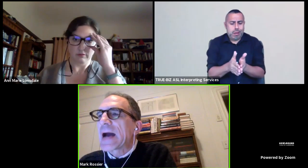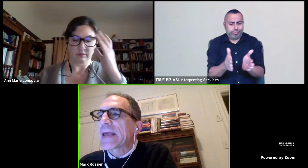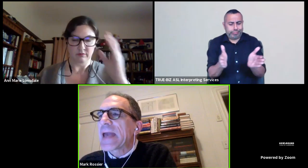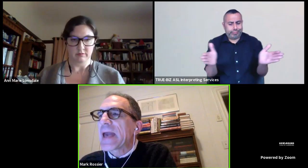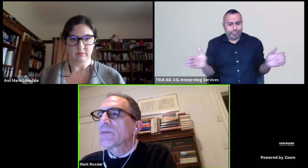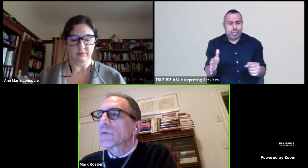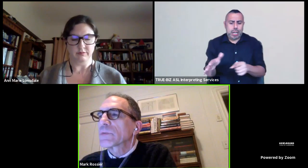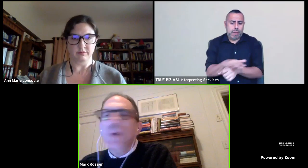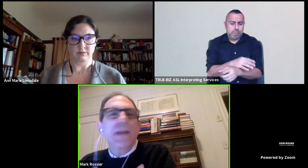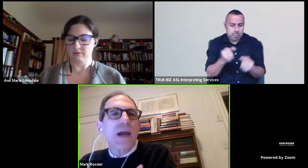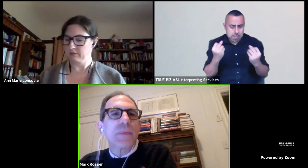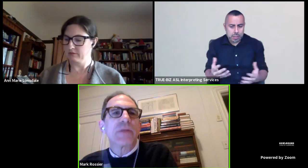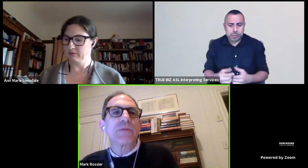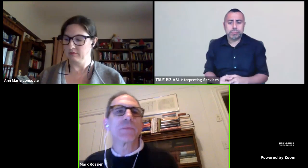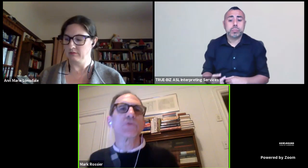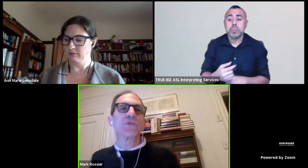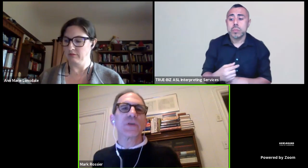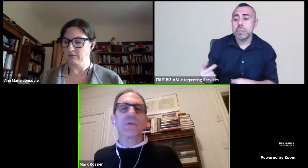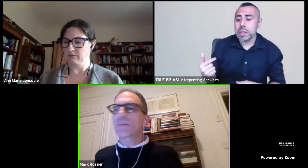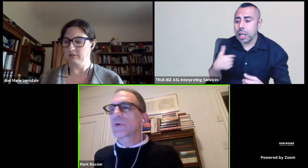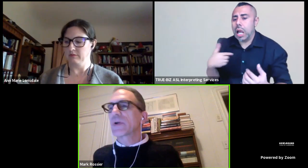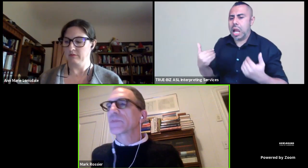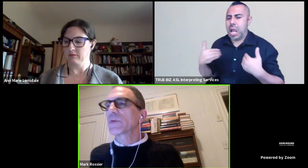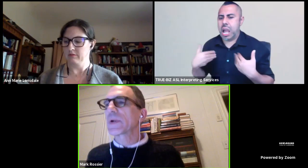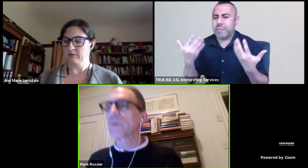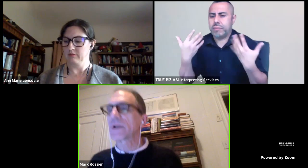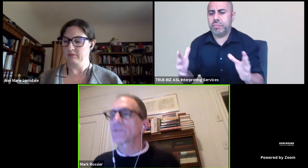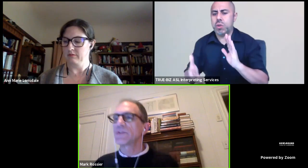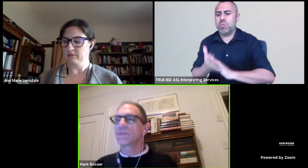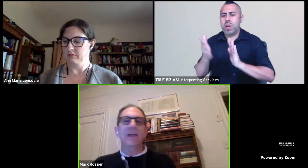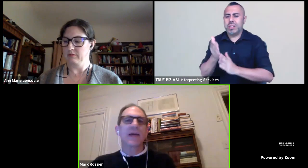I have run a couple of emergency grant programs. What I wanted to do today